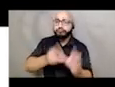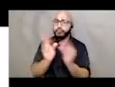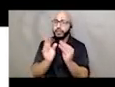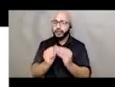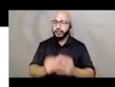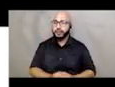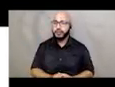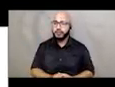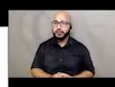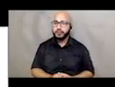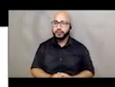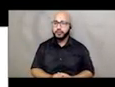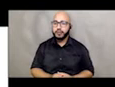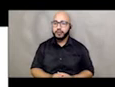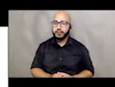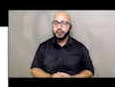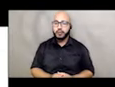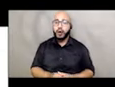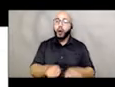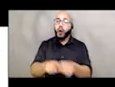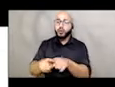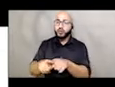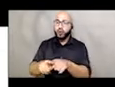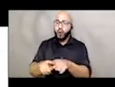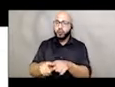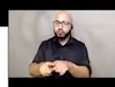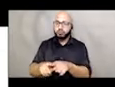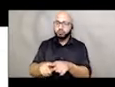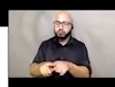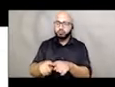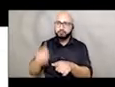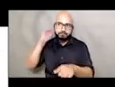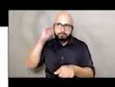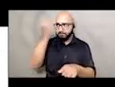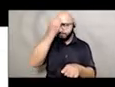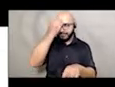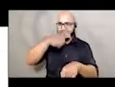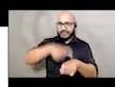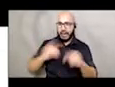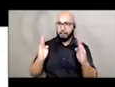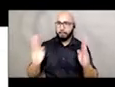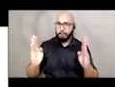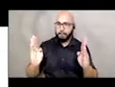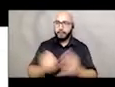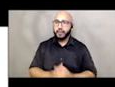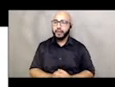Also acknowledge block off times. If you find yourself spending too much time using Zoom. This is a call for boundaries.